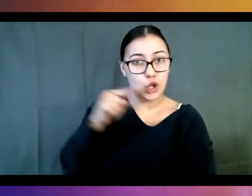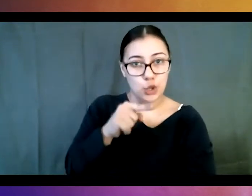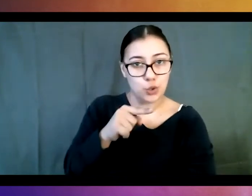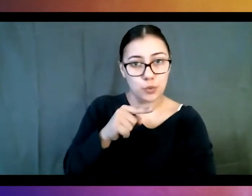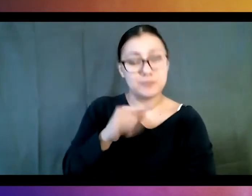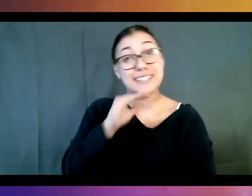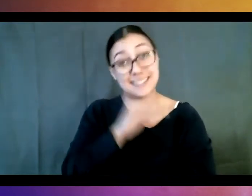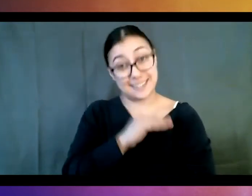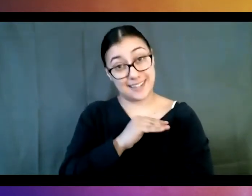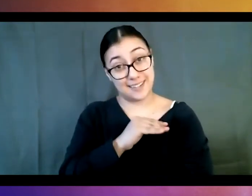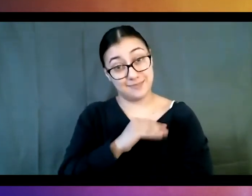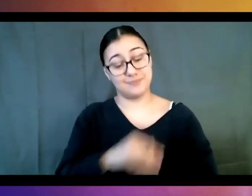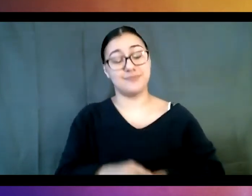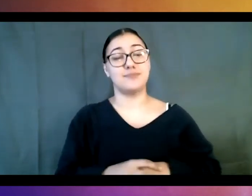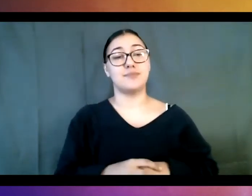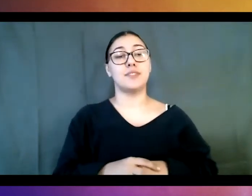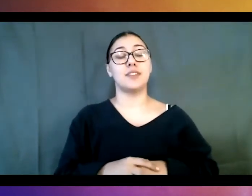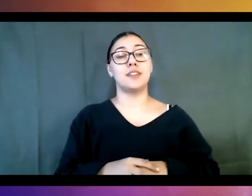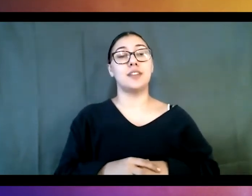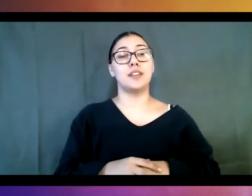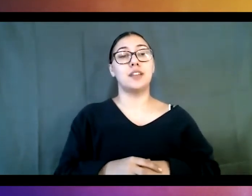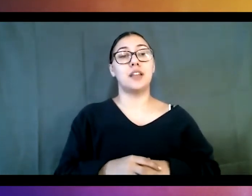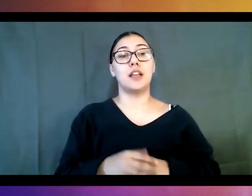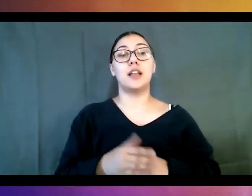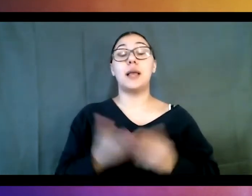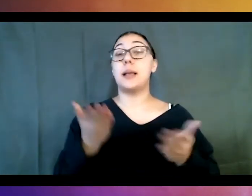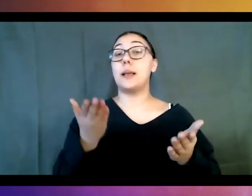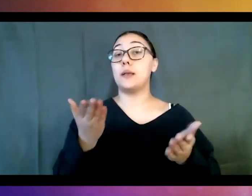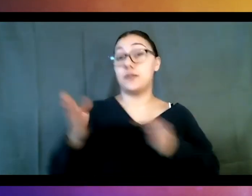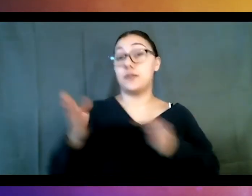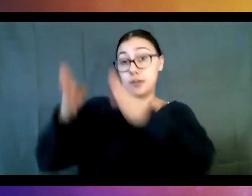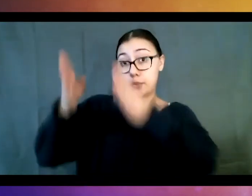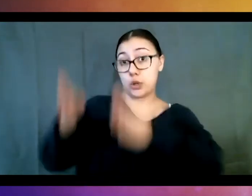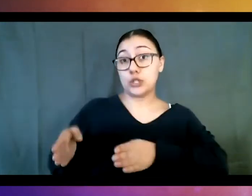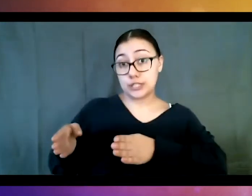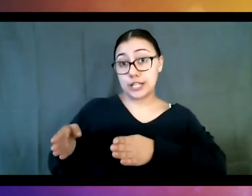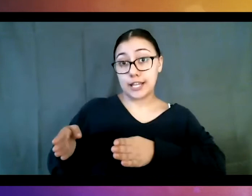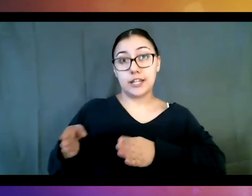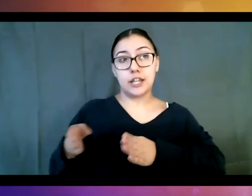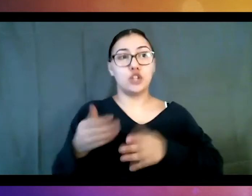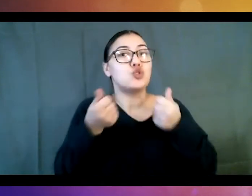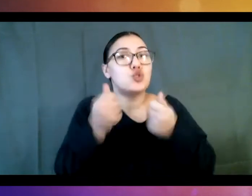people to particular units or locations,